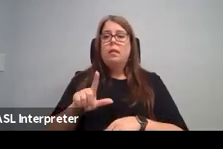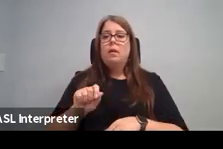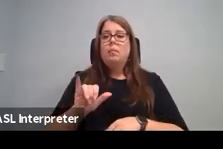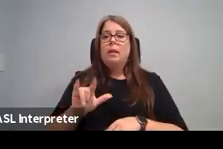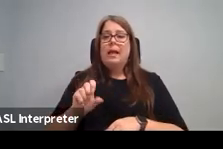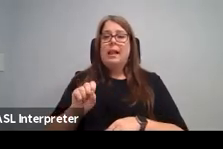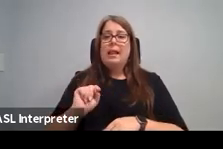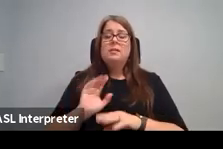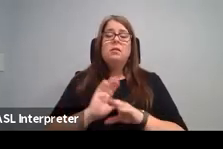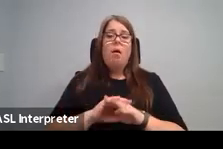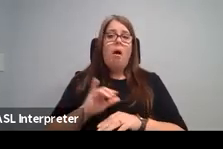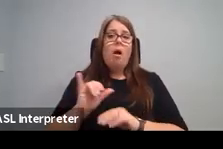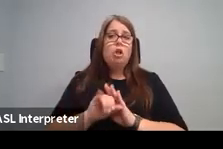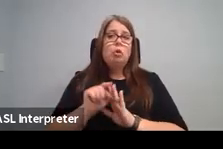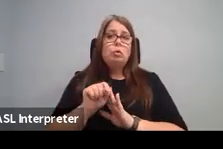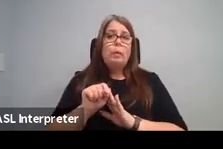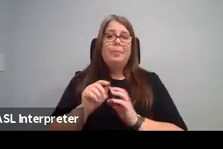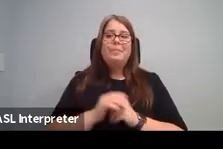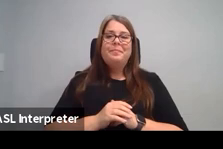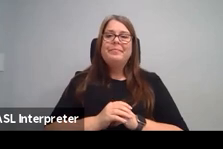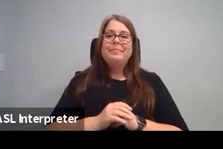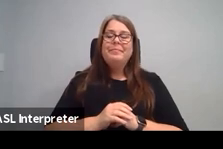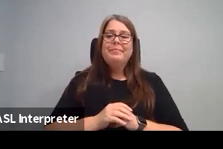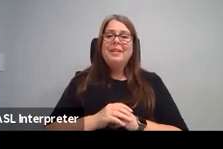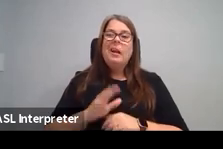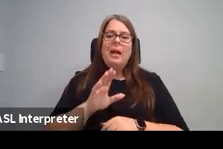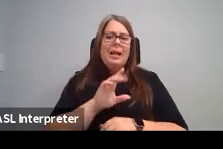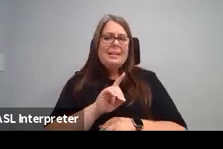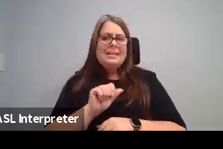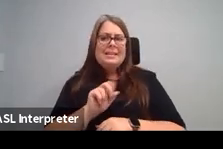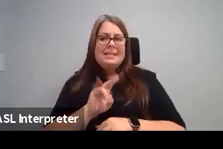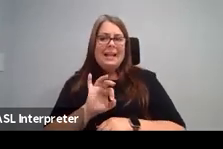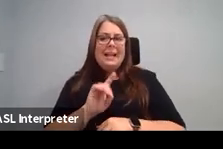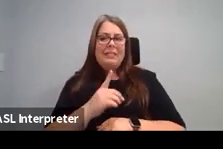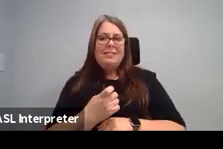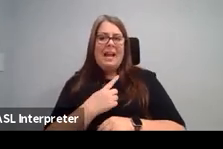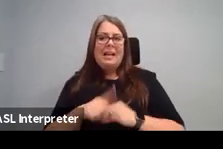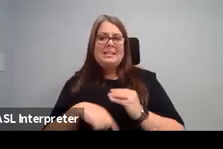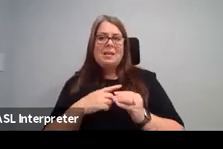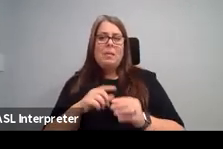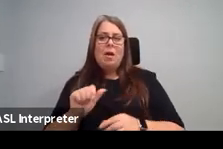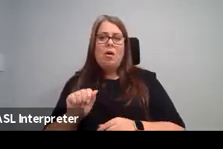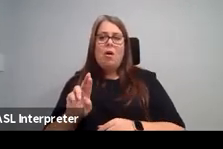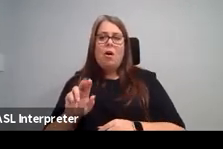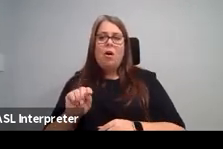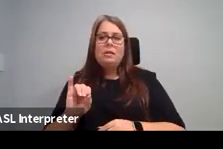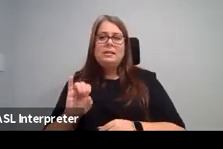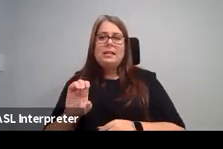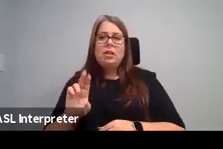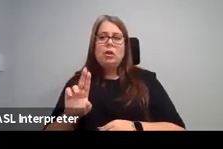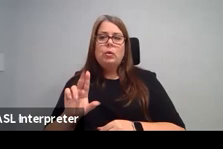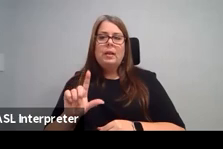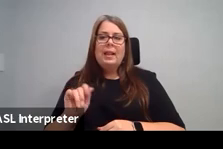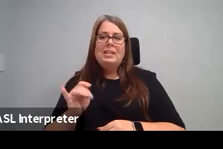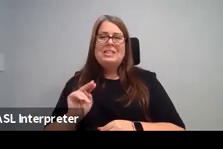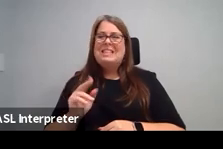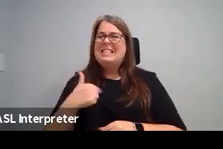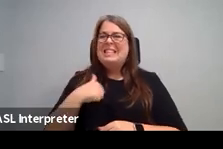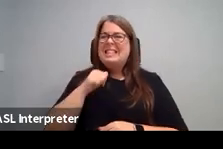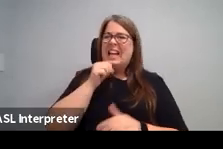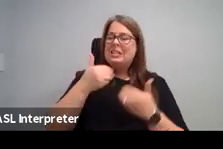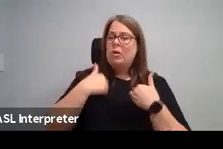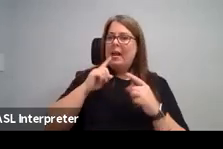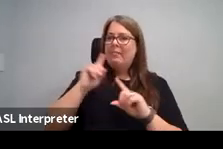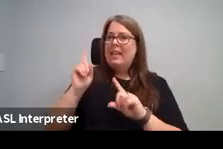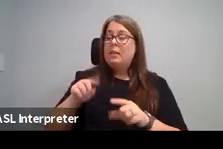Allison Frenzel : And David, I am I see a question here about articulation. I think Joel mentioned it. And we, I don't really have the answer to that, but I encourage you to reach out to Robert Wilson at CD. He is the